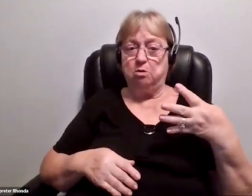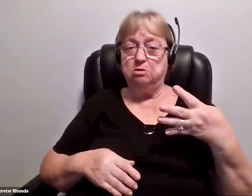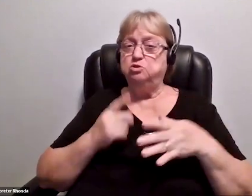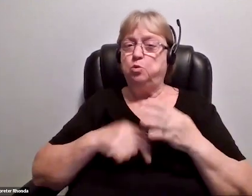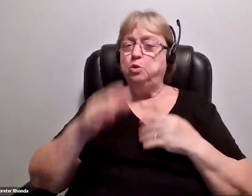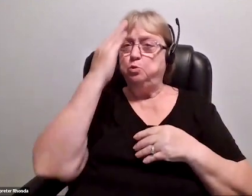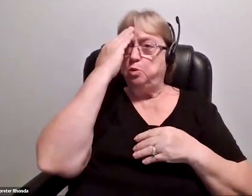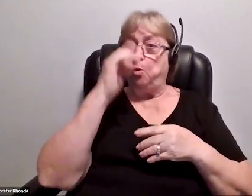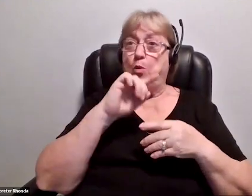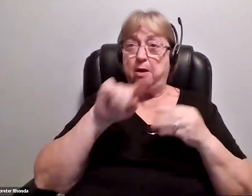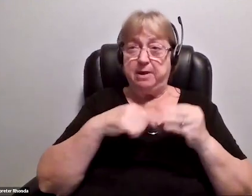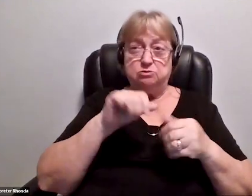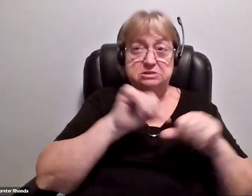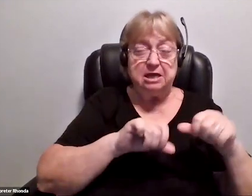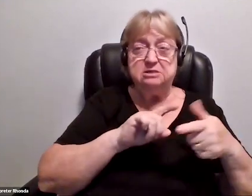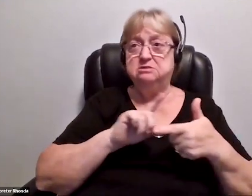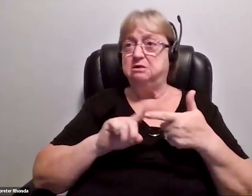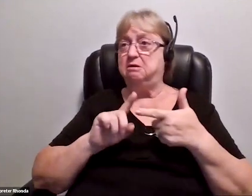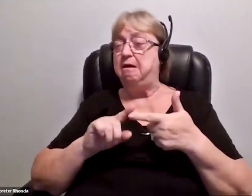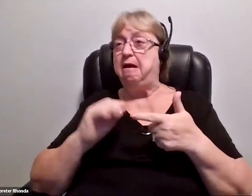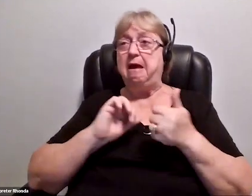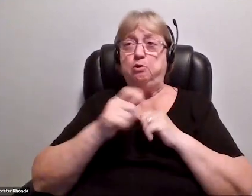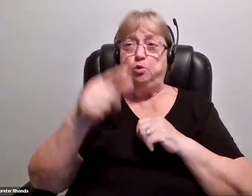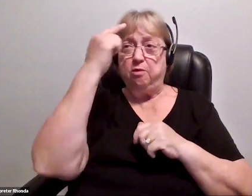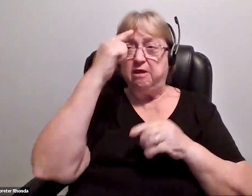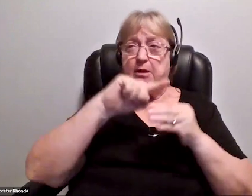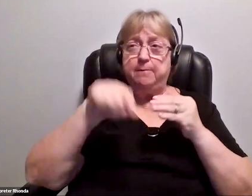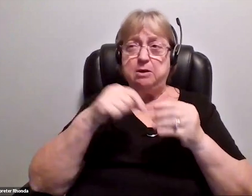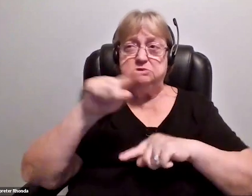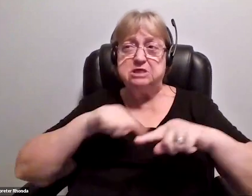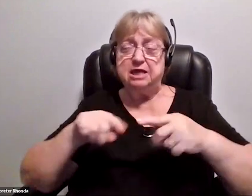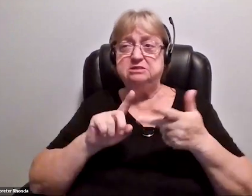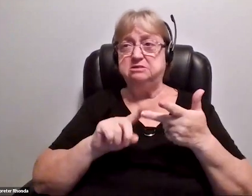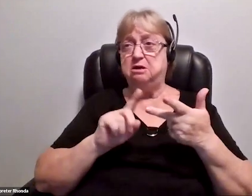How do you think about science? What do you do with that scientific knowledge, and who you know